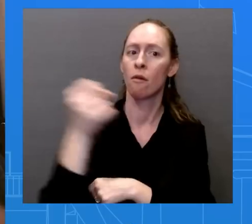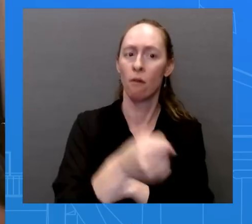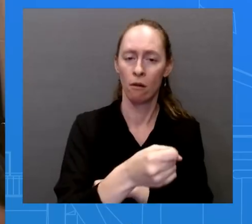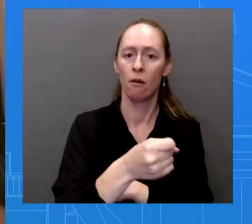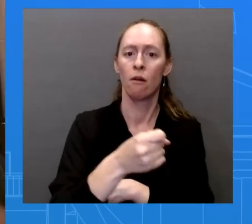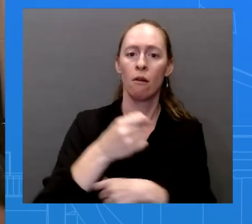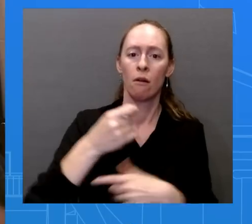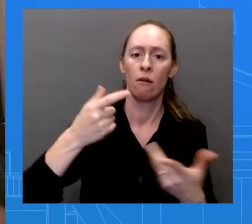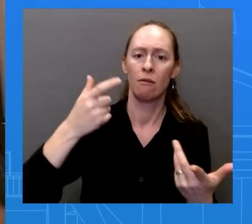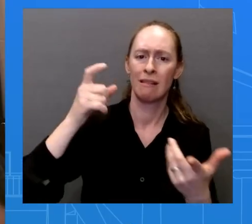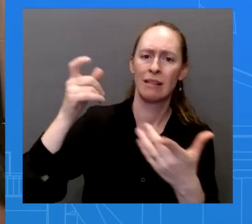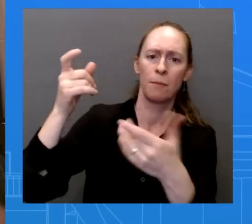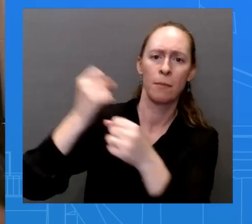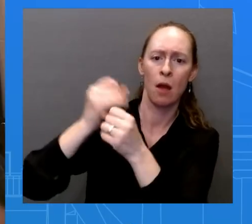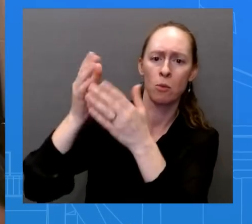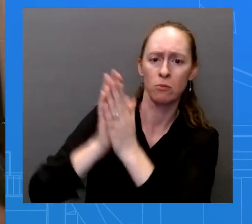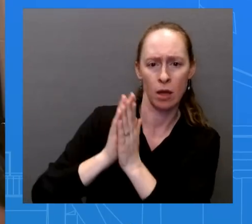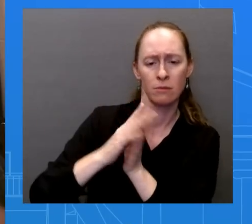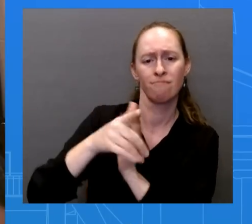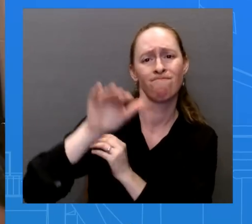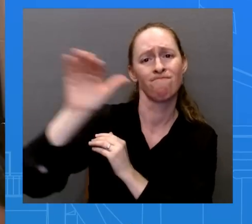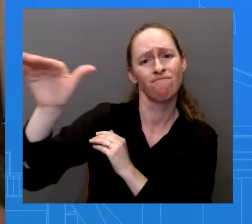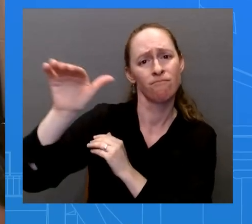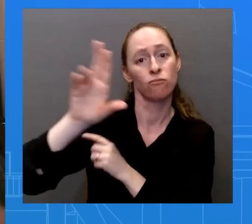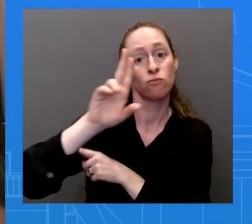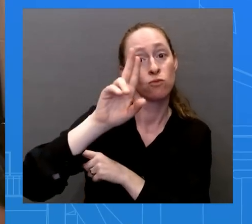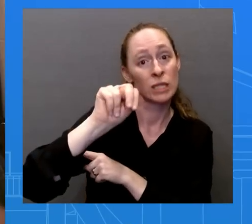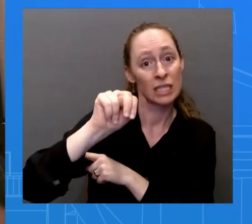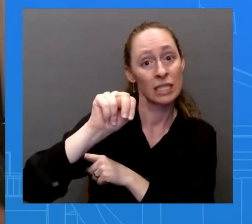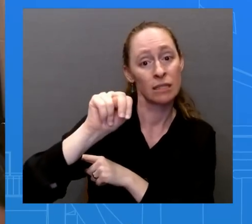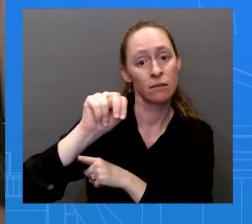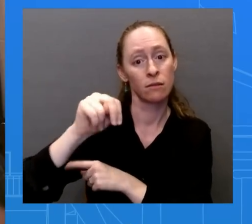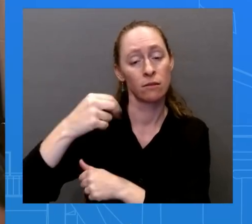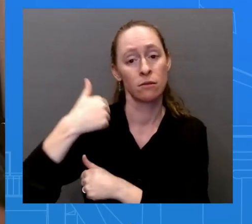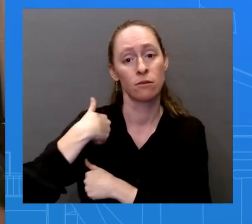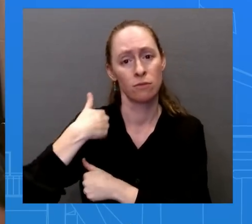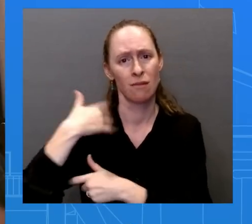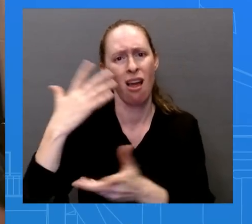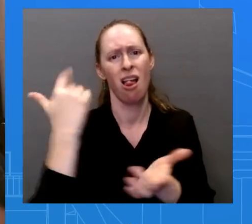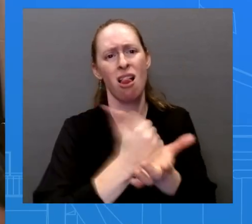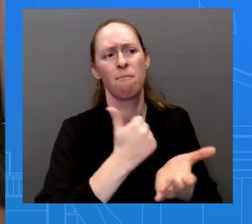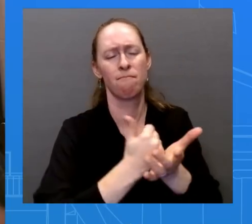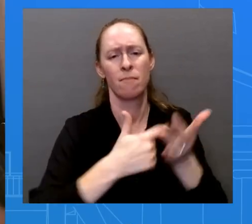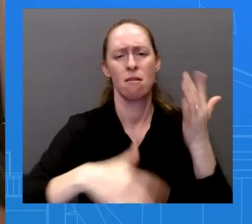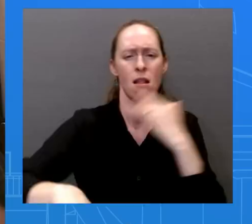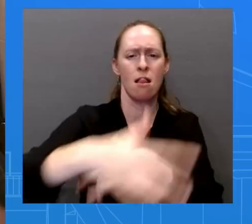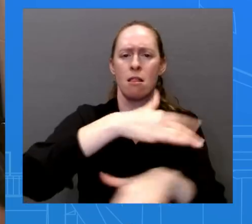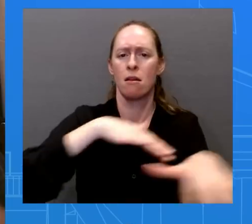and that was denied. The administration had a special envoy for Haiti